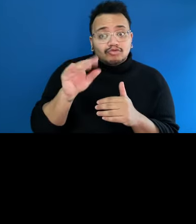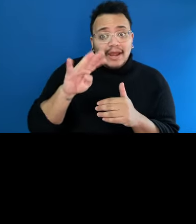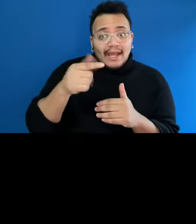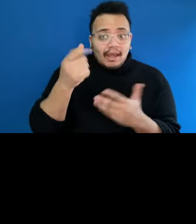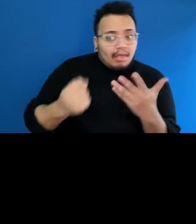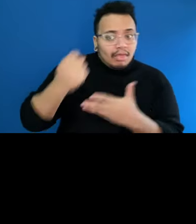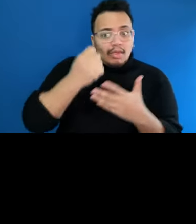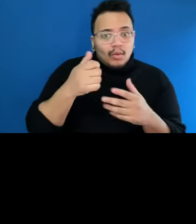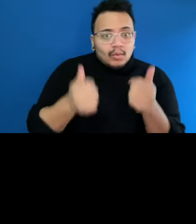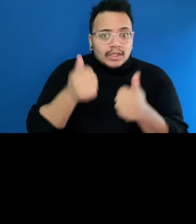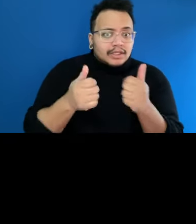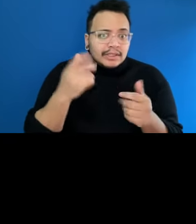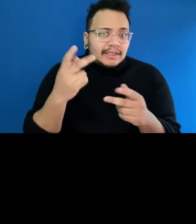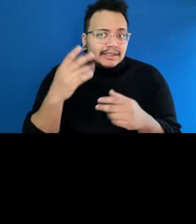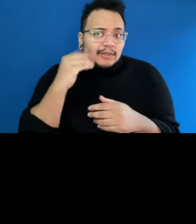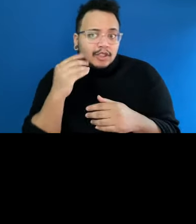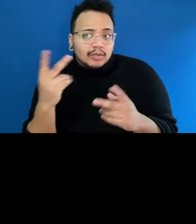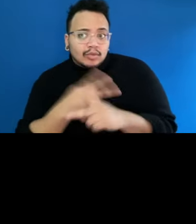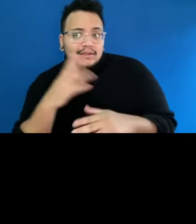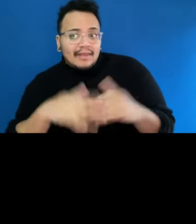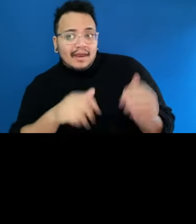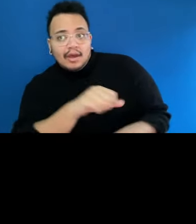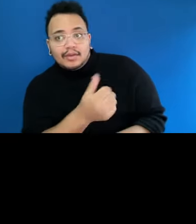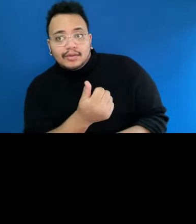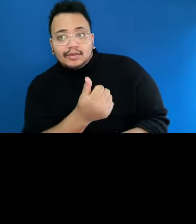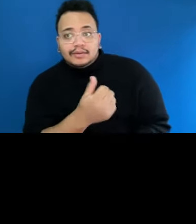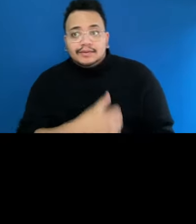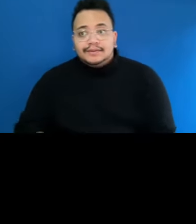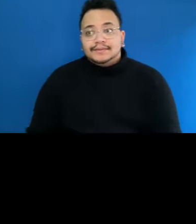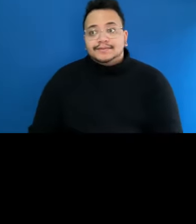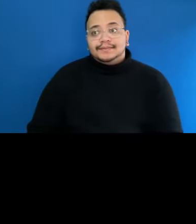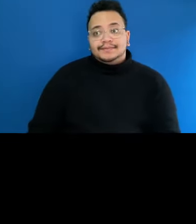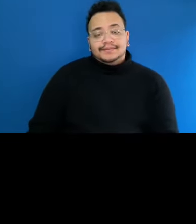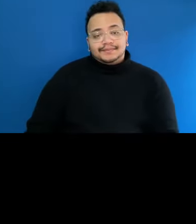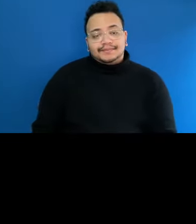Someone that had physical neglect,